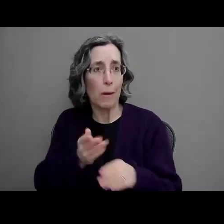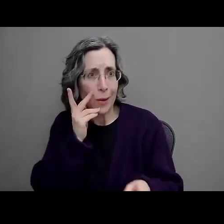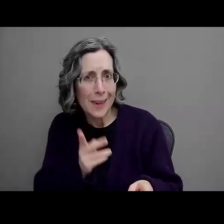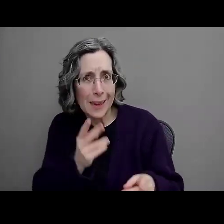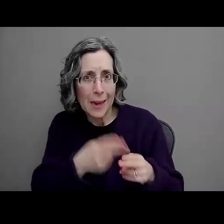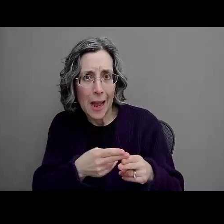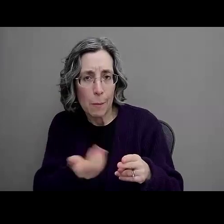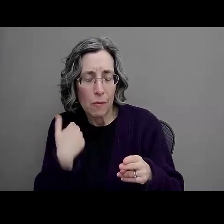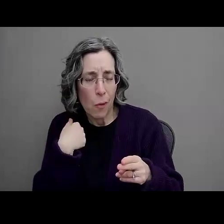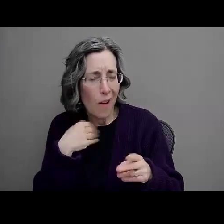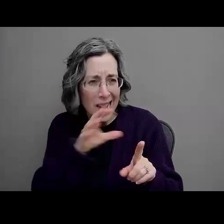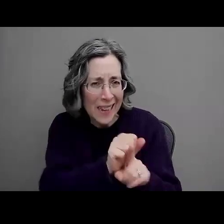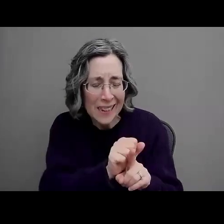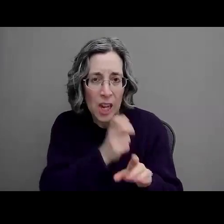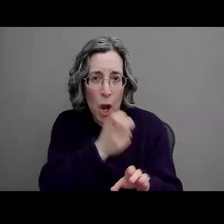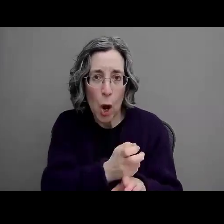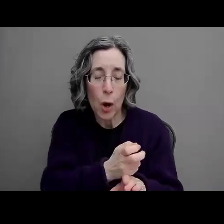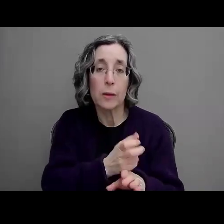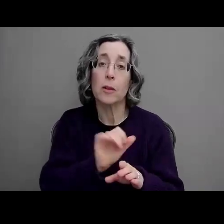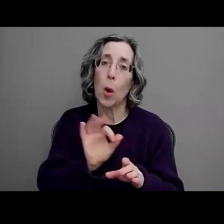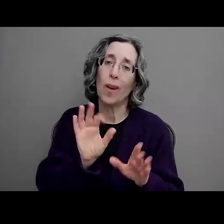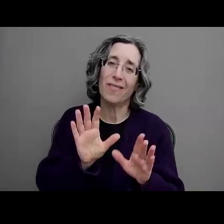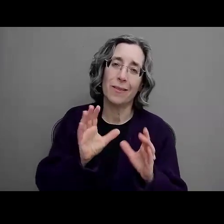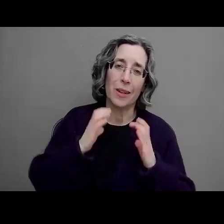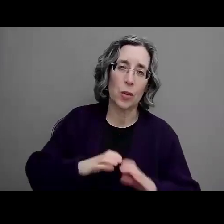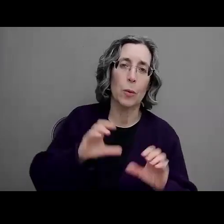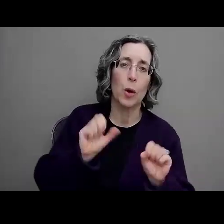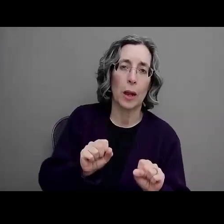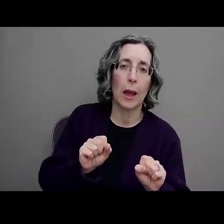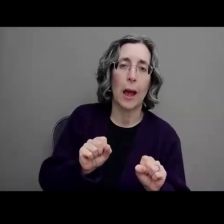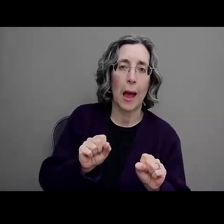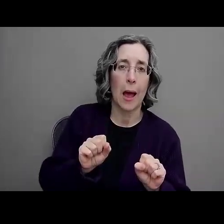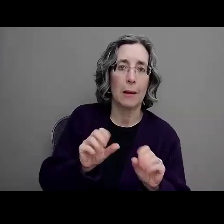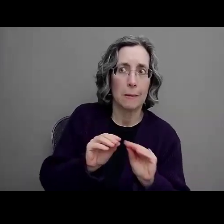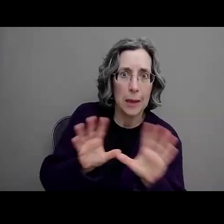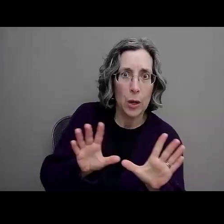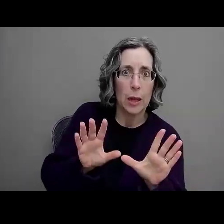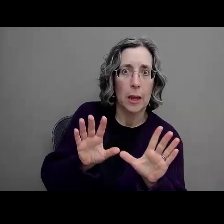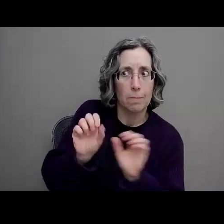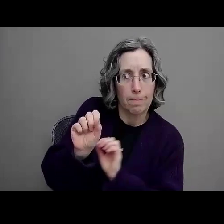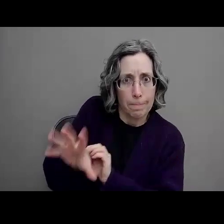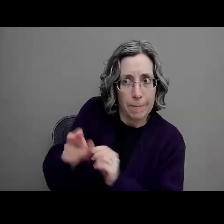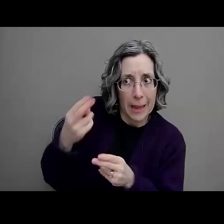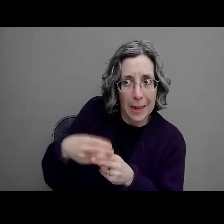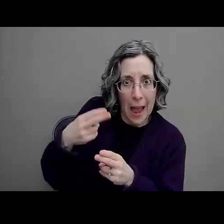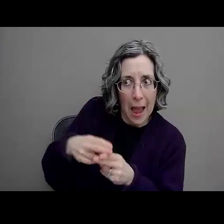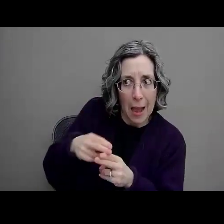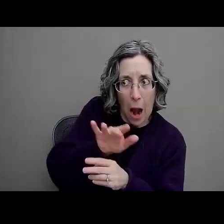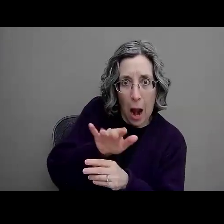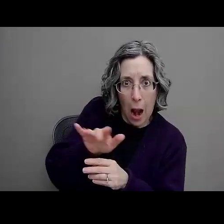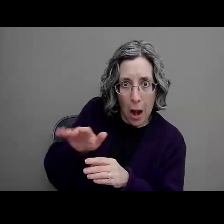seen them or heard them before. So if a consumer can, you know, make them as clear as possible to the interpreter, that can